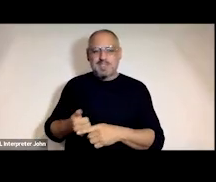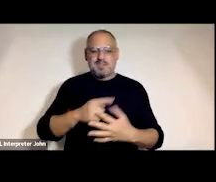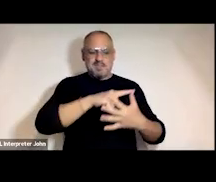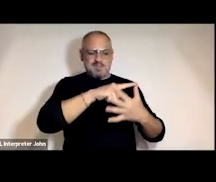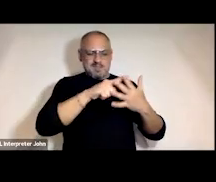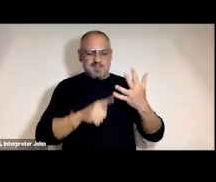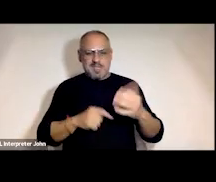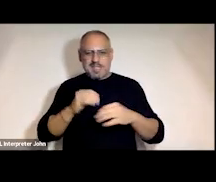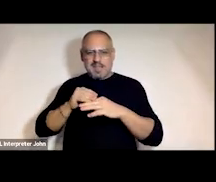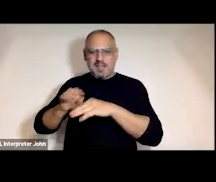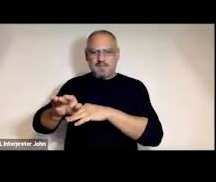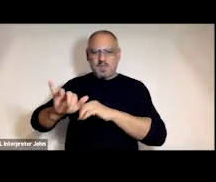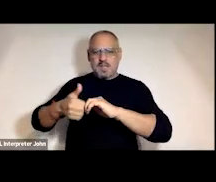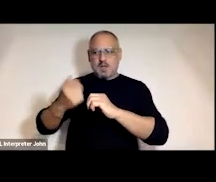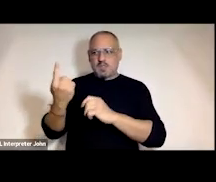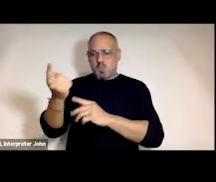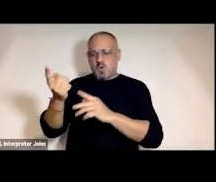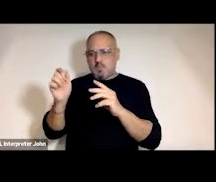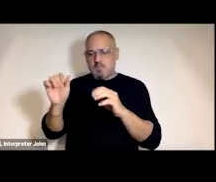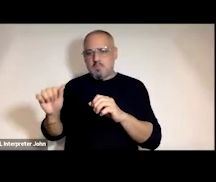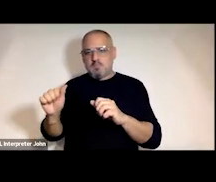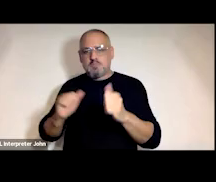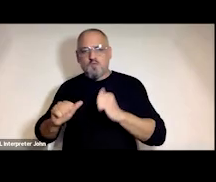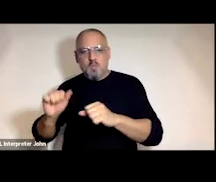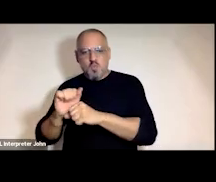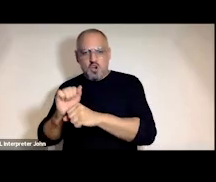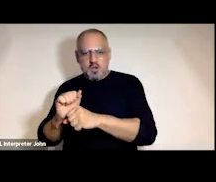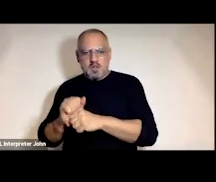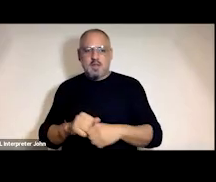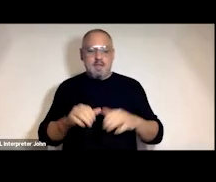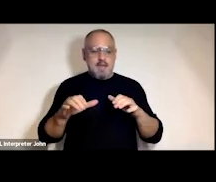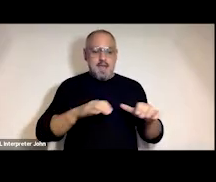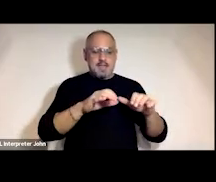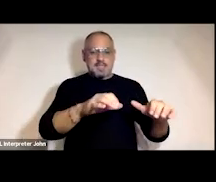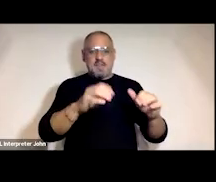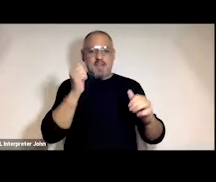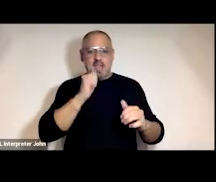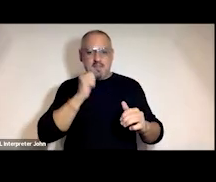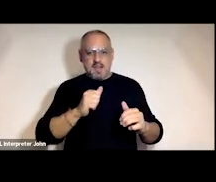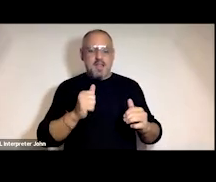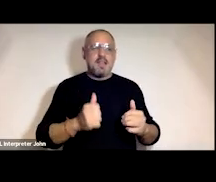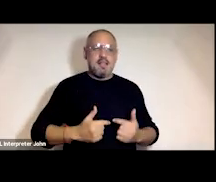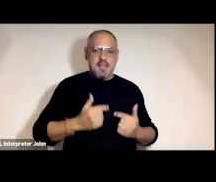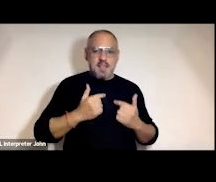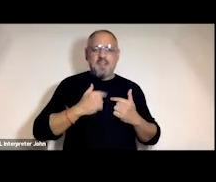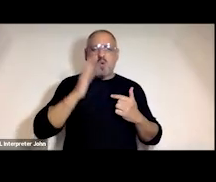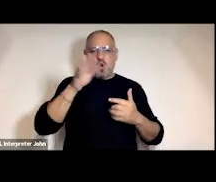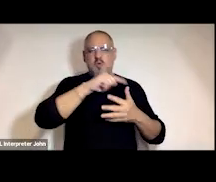how someone is able to perform at work. Activities of daily living will be considered throughout all of these functional areas.